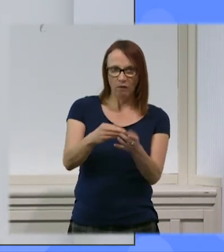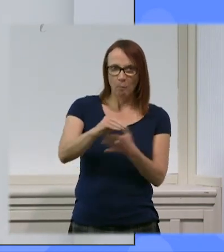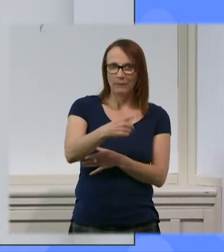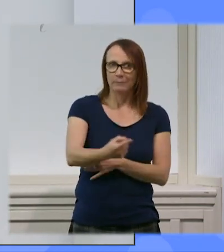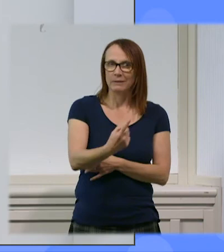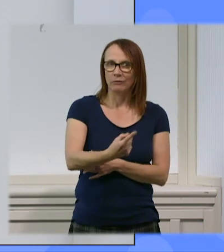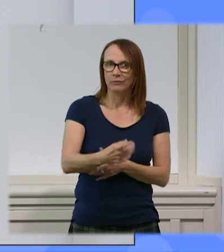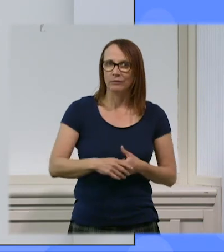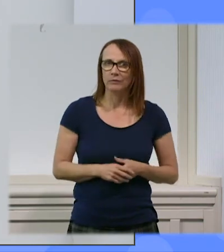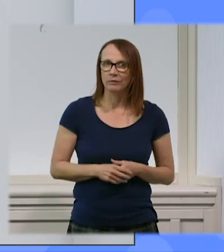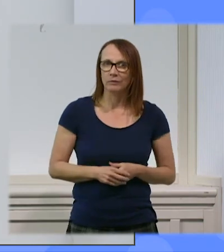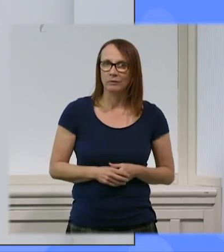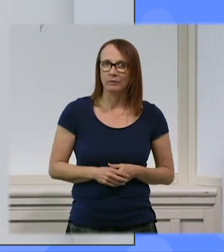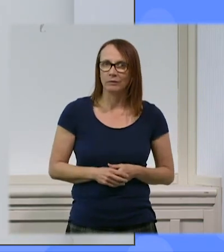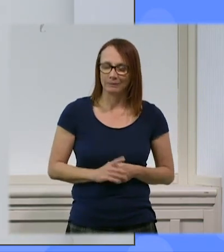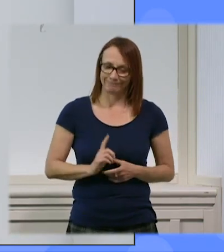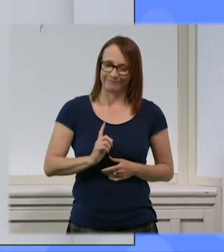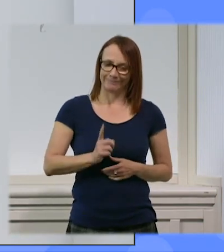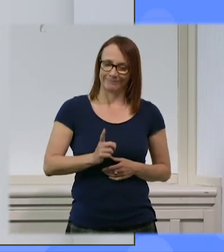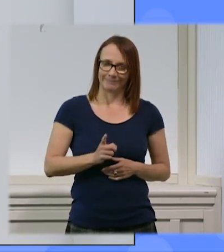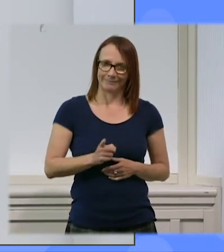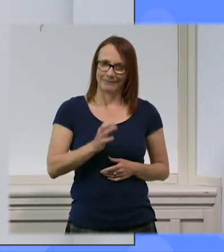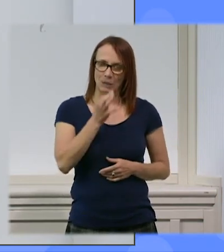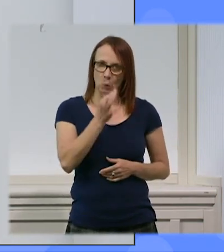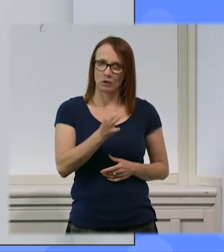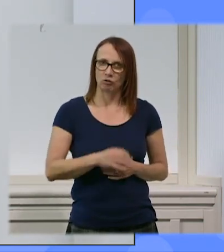so these are the sorts of questions that we're facing we're also going to have a